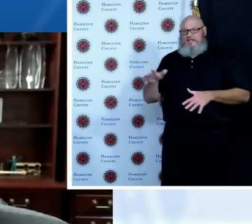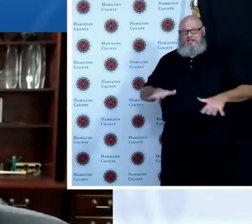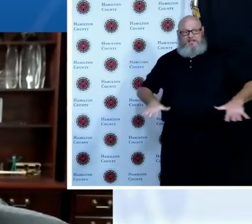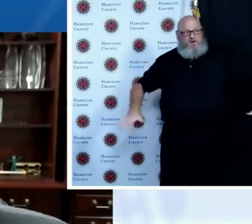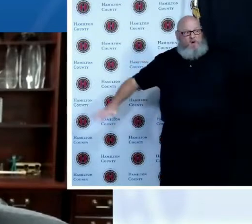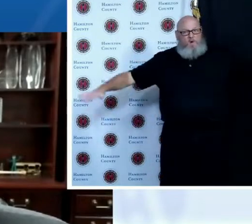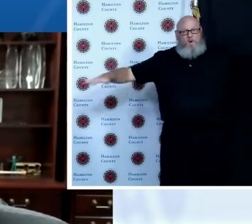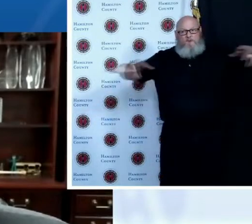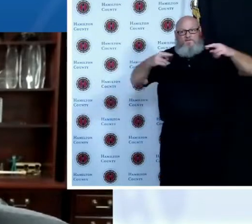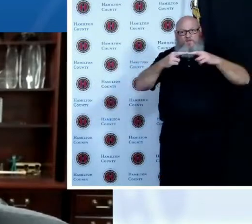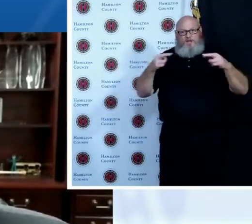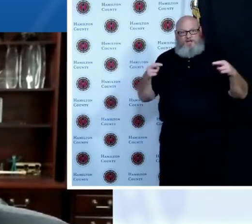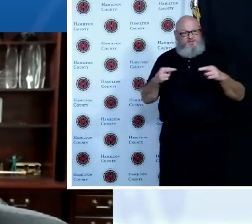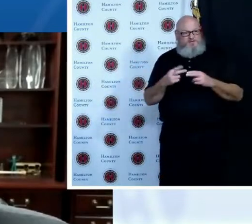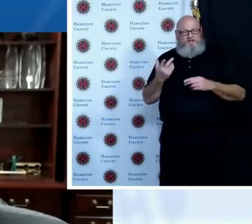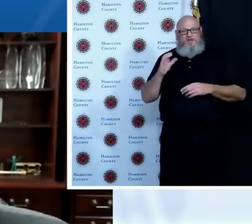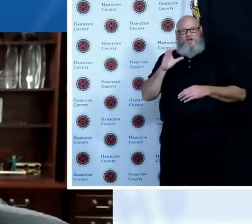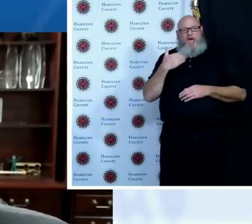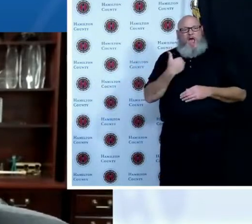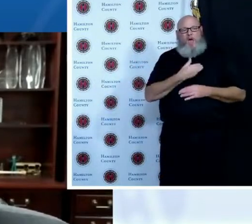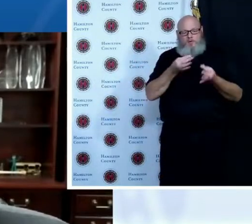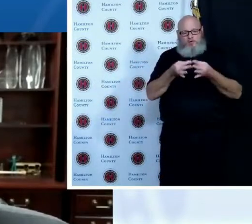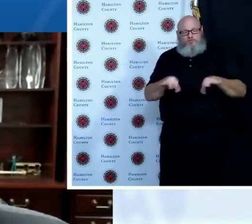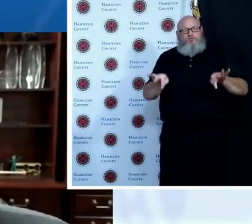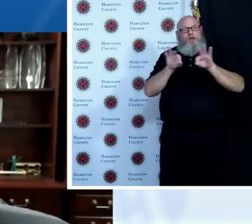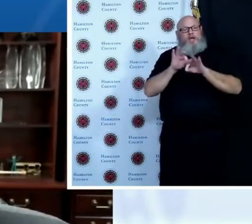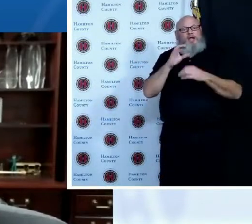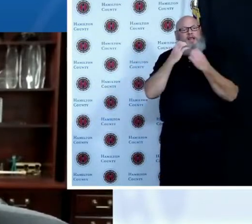the number of patients requiring critical care in the middle part of December and actually it's